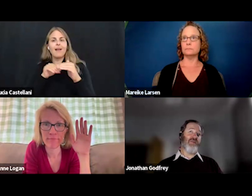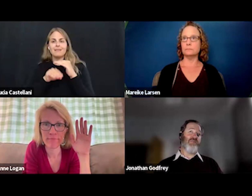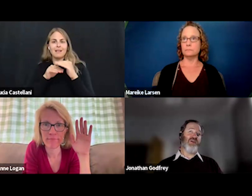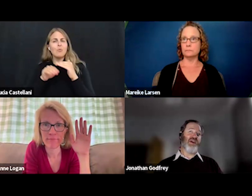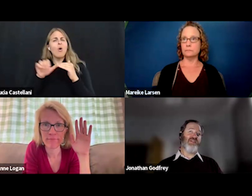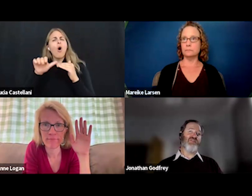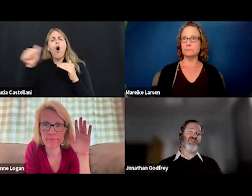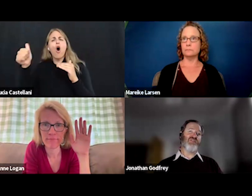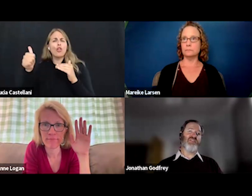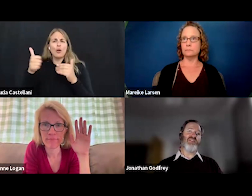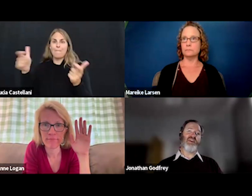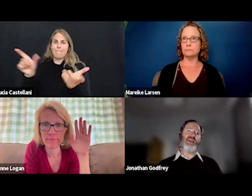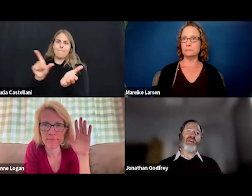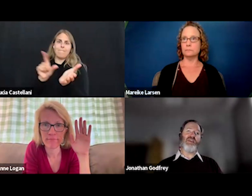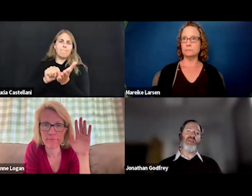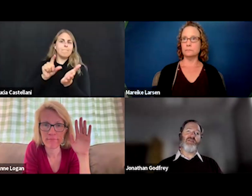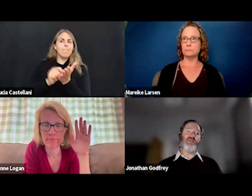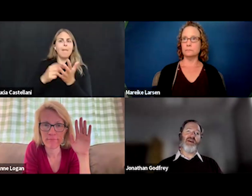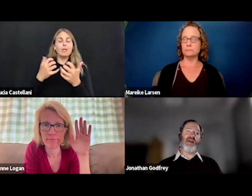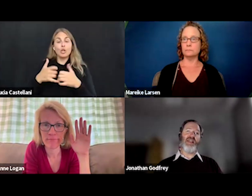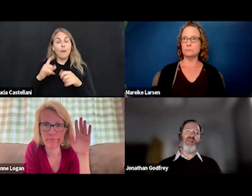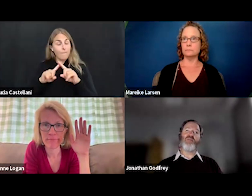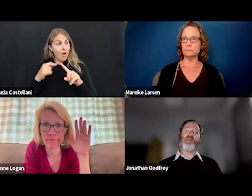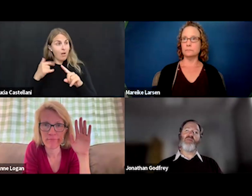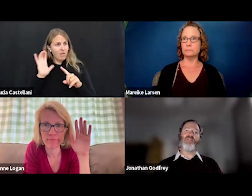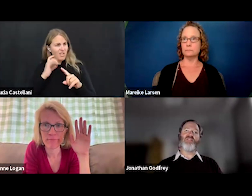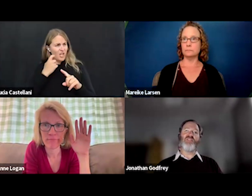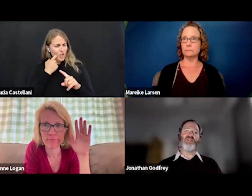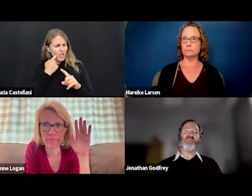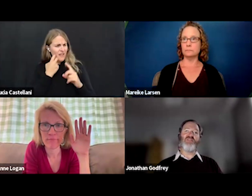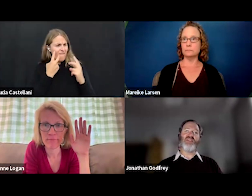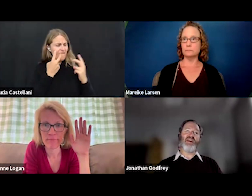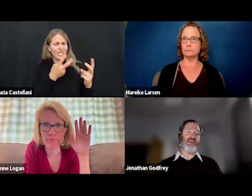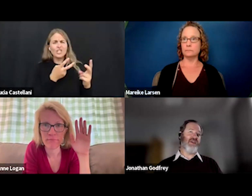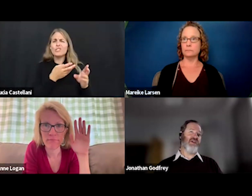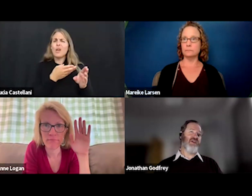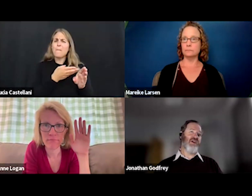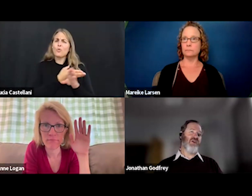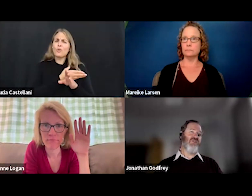But I did visit another preprint service yesterday